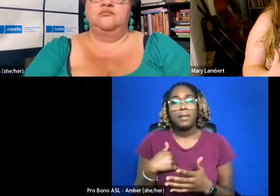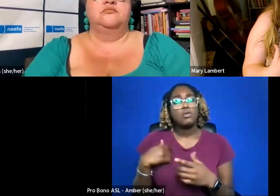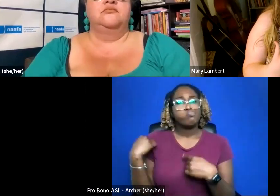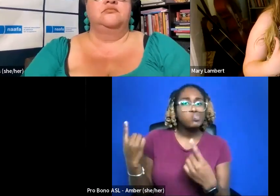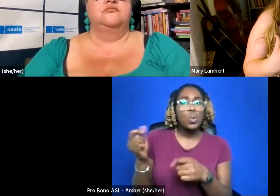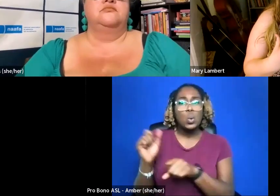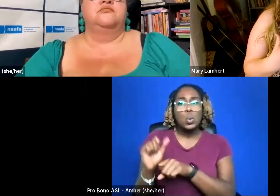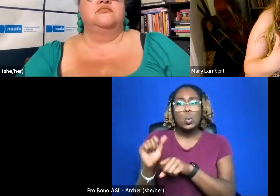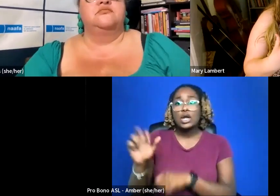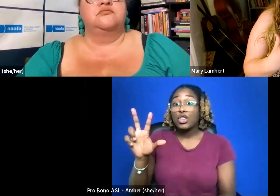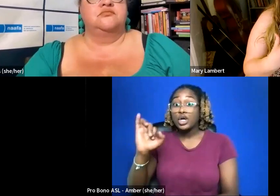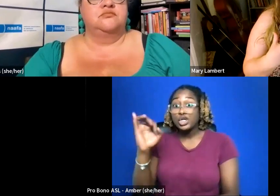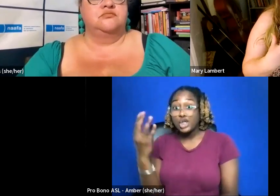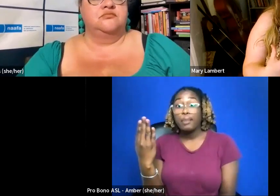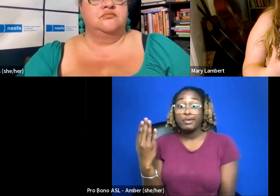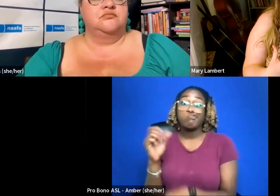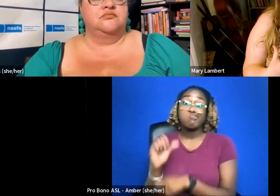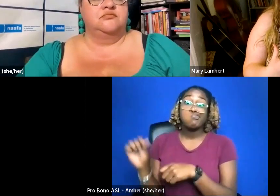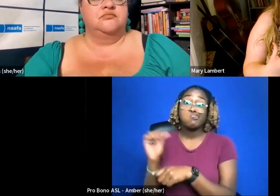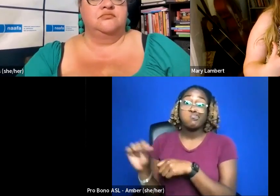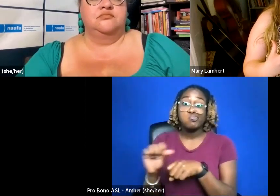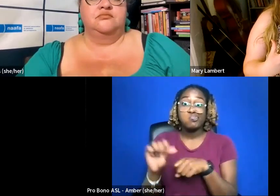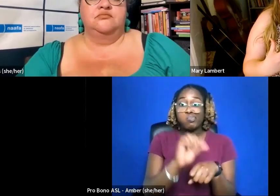and I desperately wanted to do.